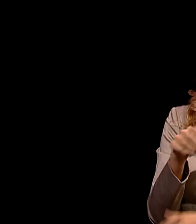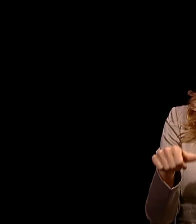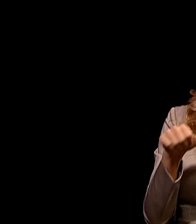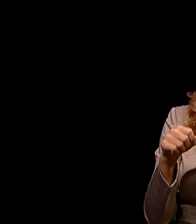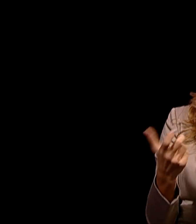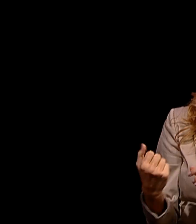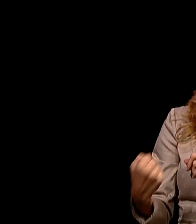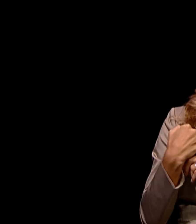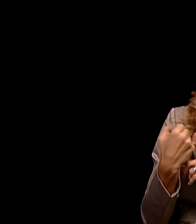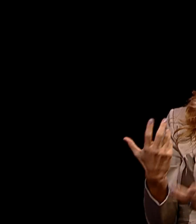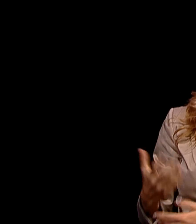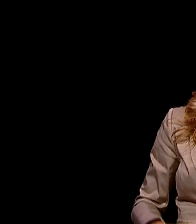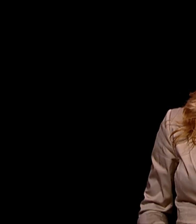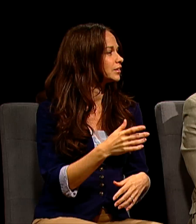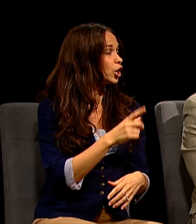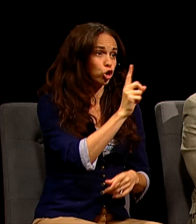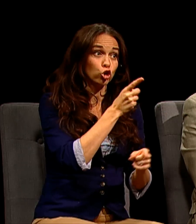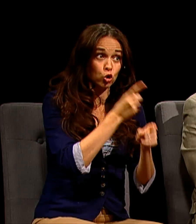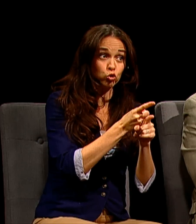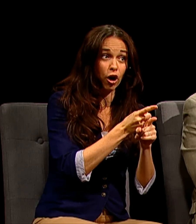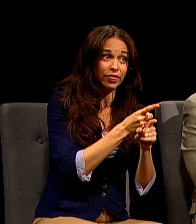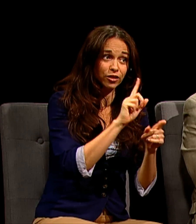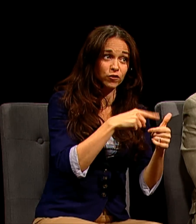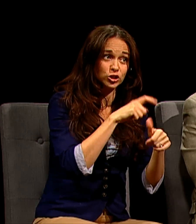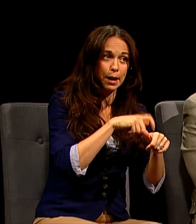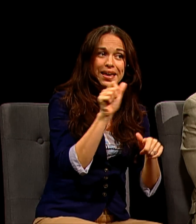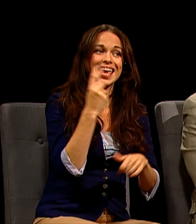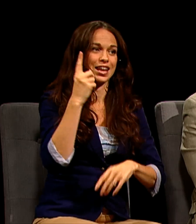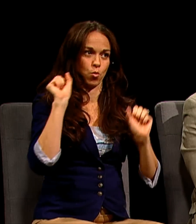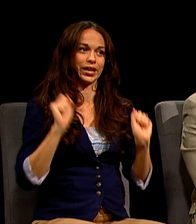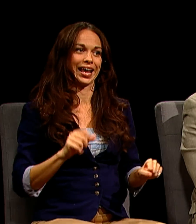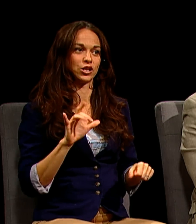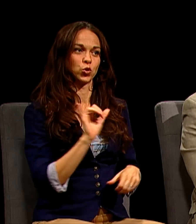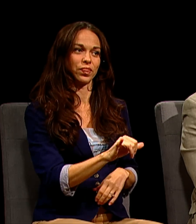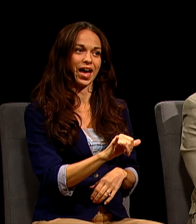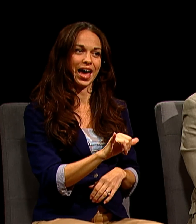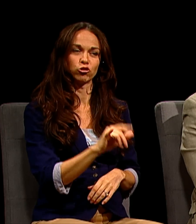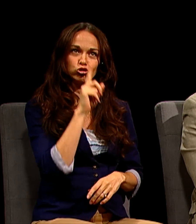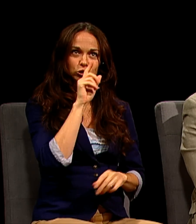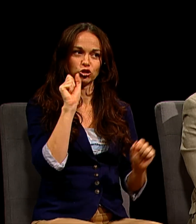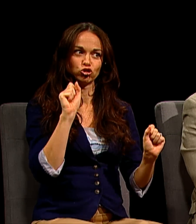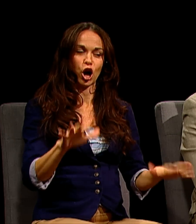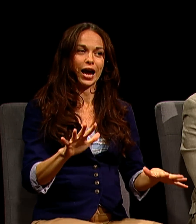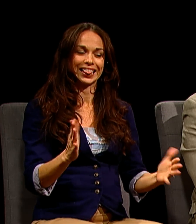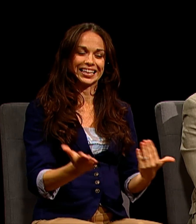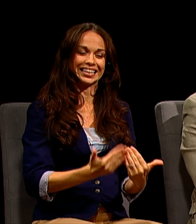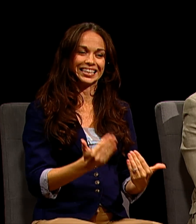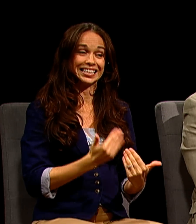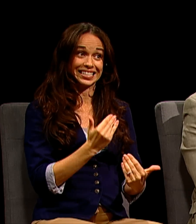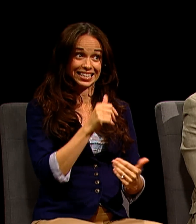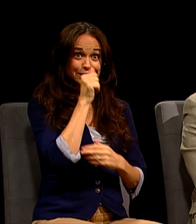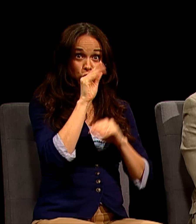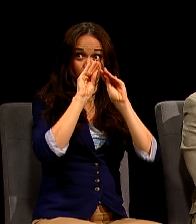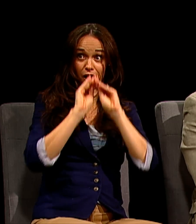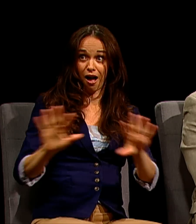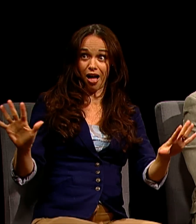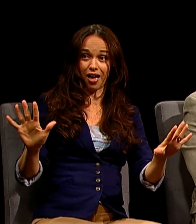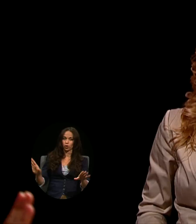You're right the first time anybody can do this it's shockingly easy and when that secret gets out, we're all done.